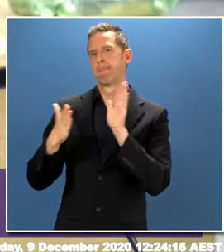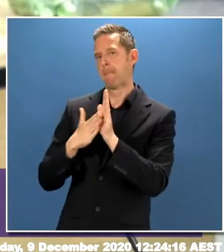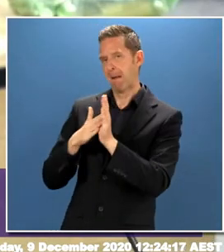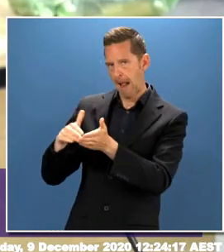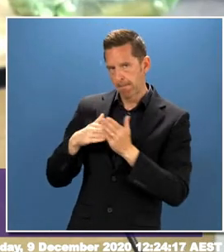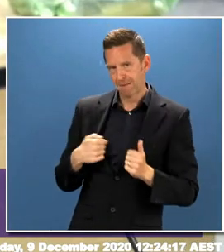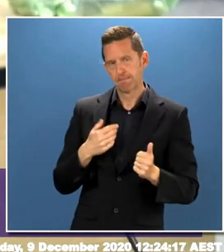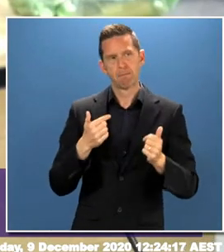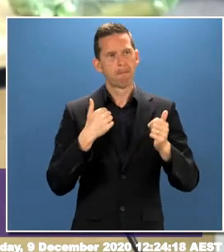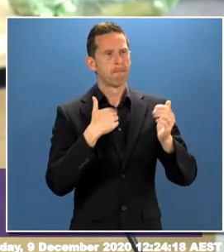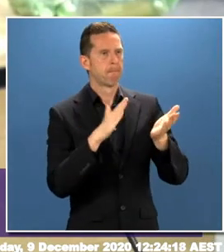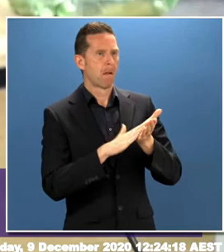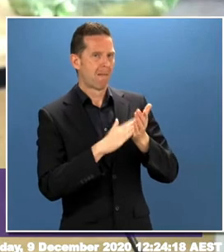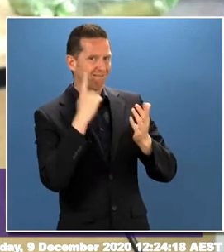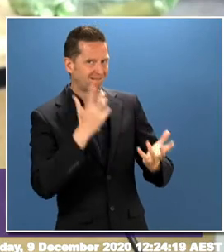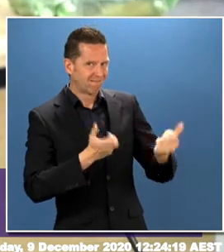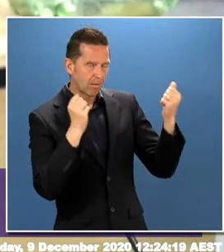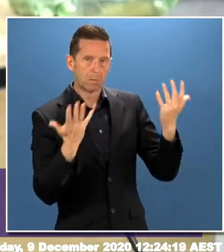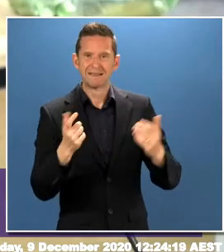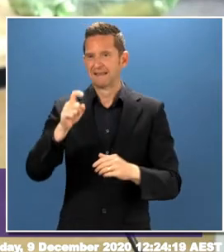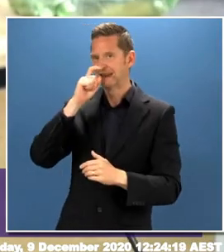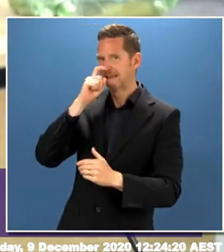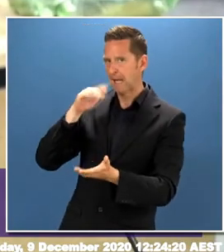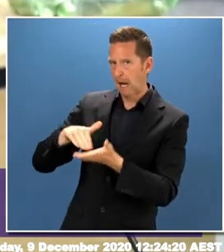or my mum found me the job, or my sister found me the job.